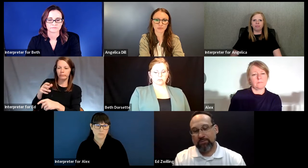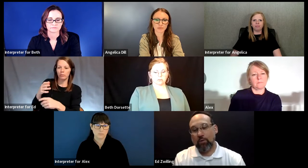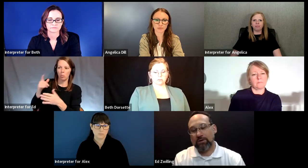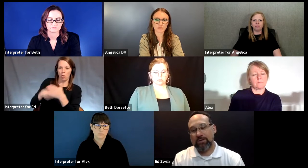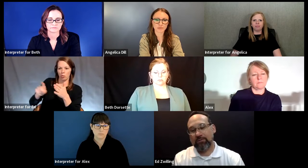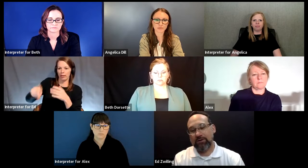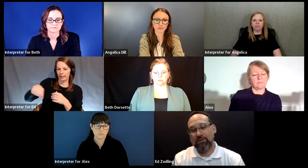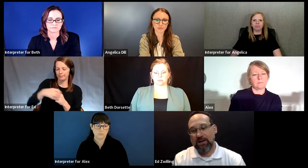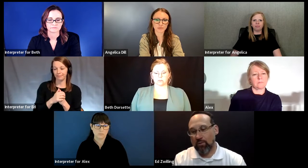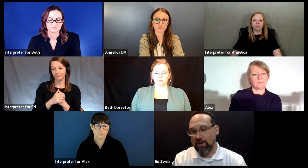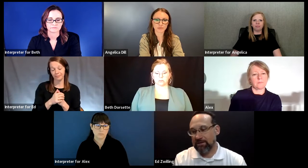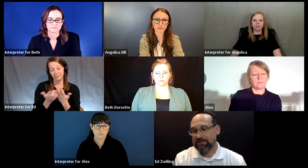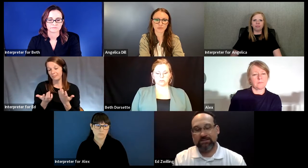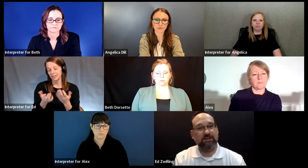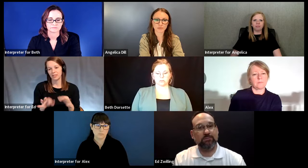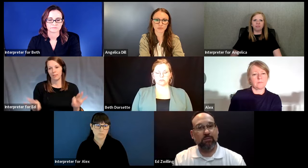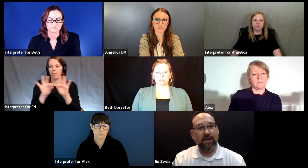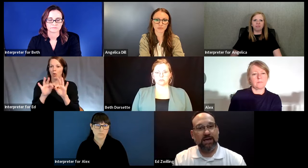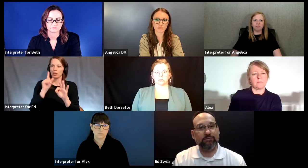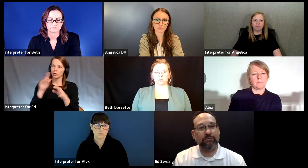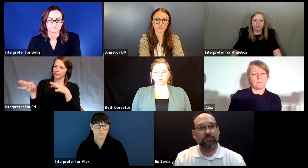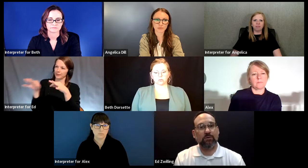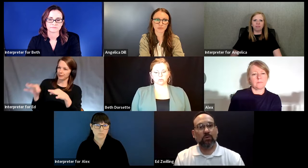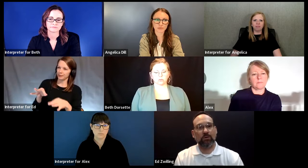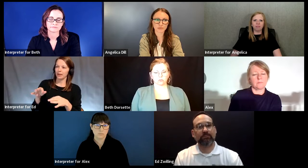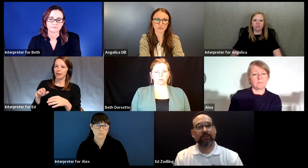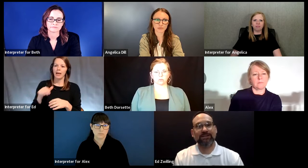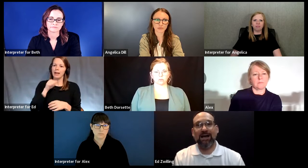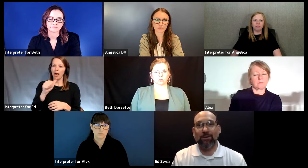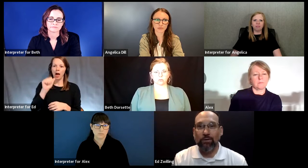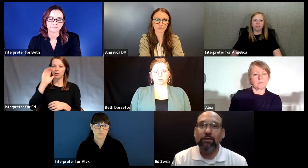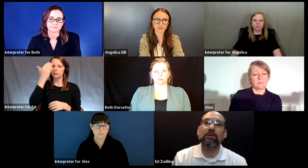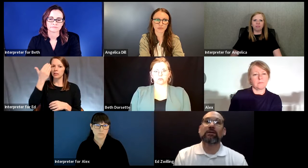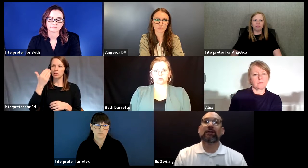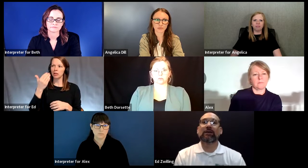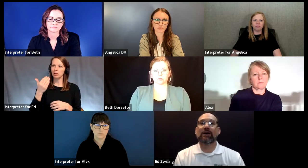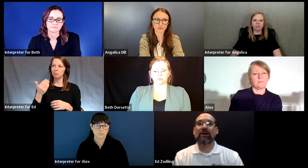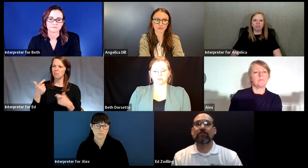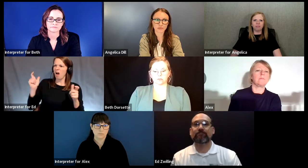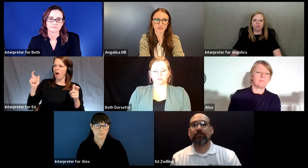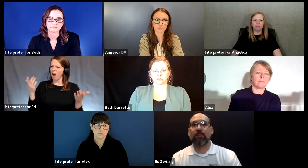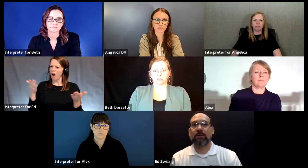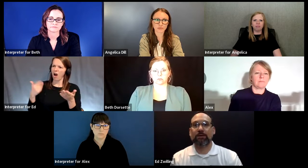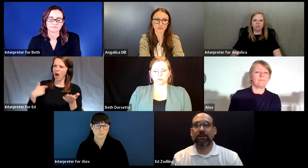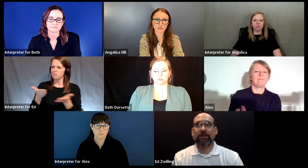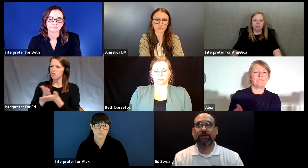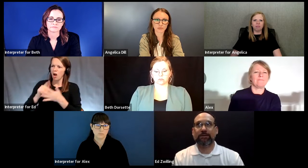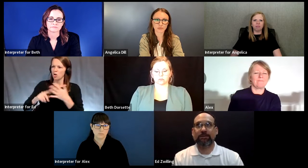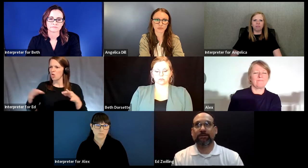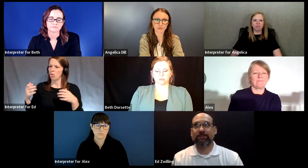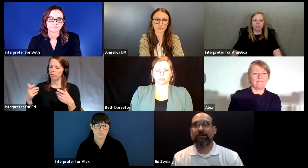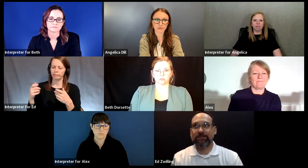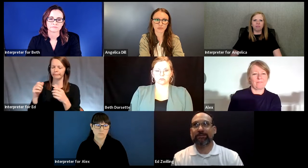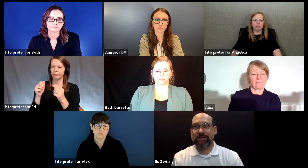And it's important to be able to do that in a way that doesn't seem combative or entitled.